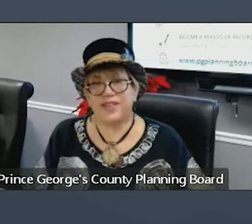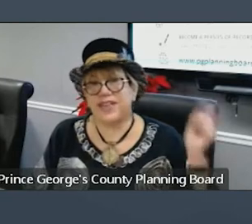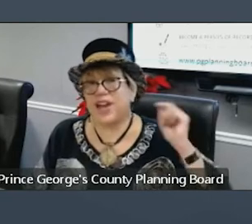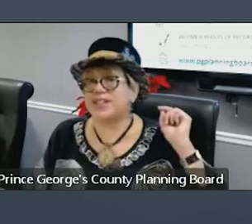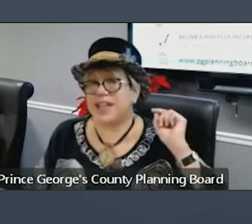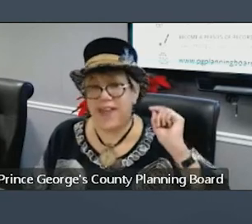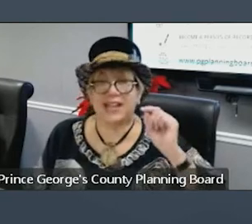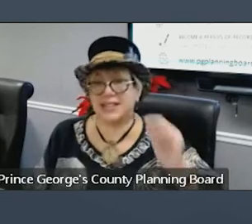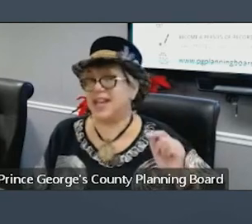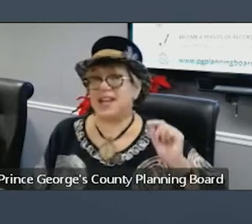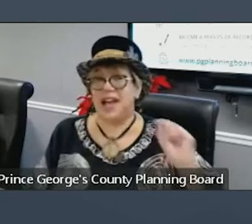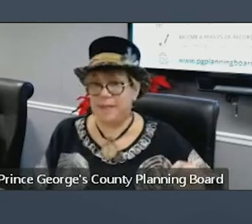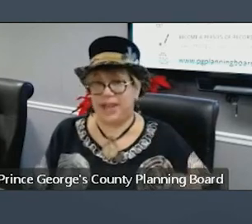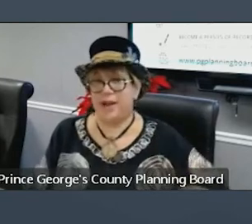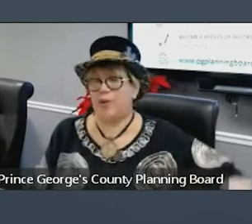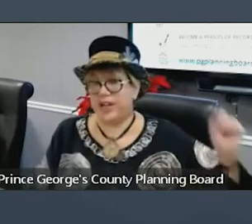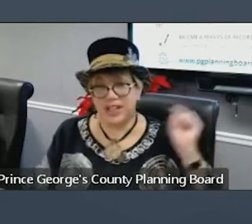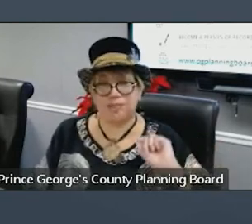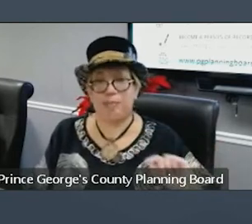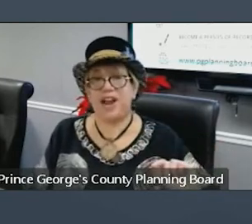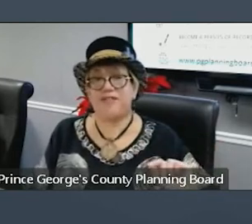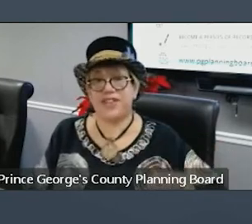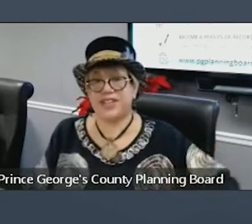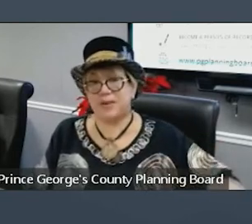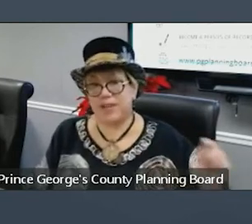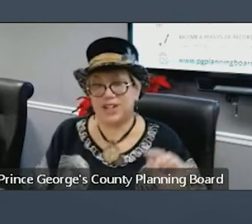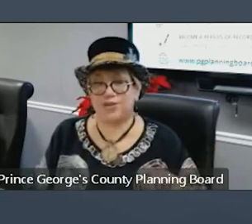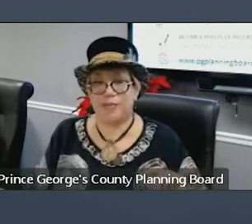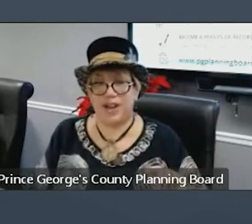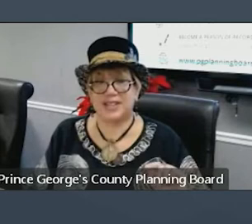and there is a vaccine coming. We need to prepare for this and we need to embrace this.